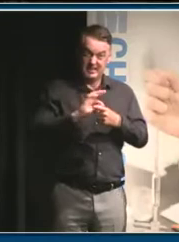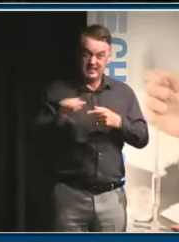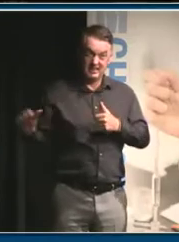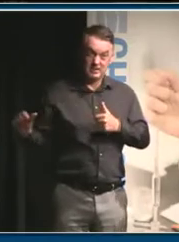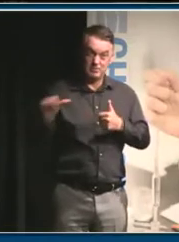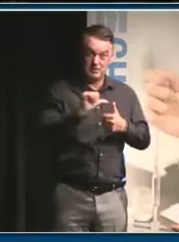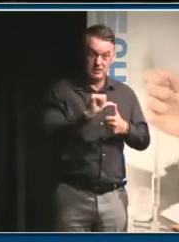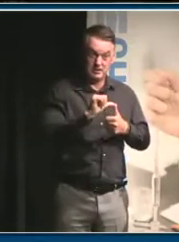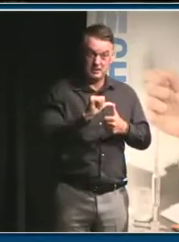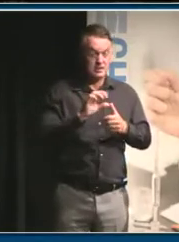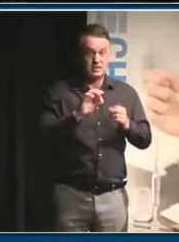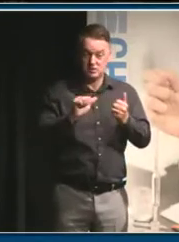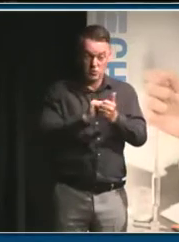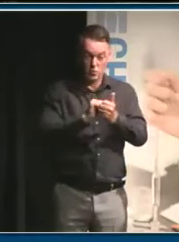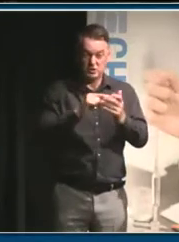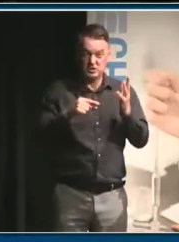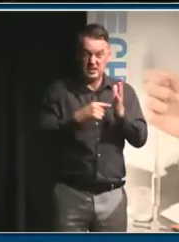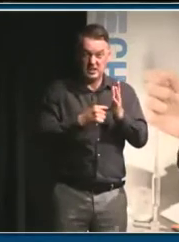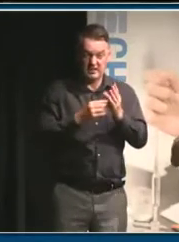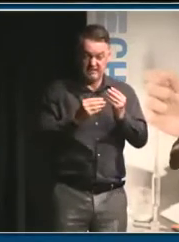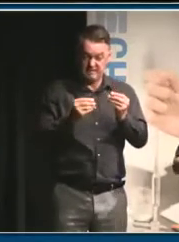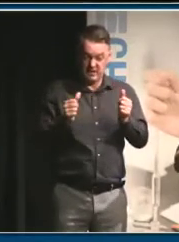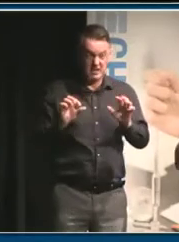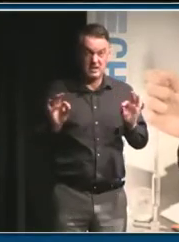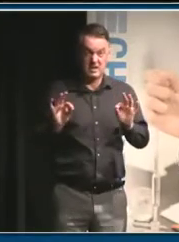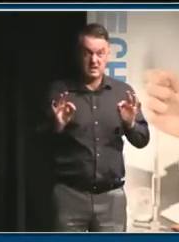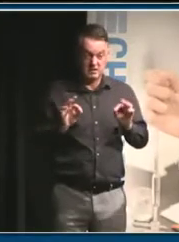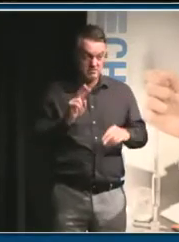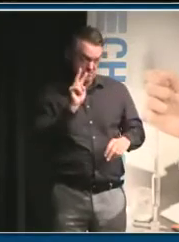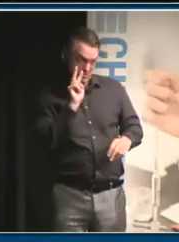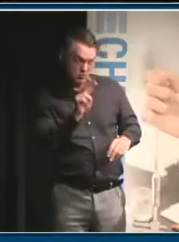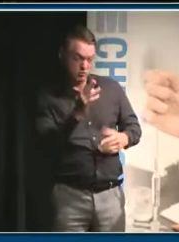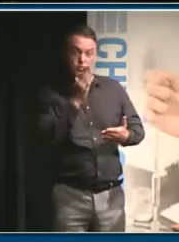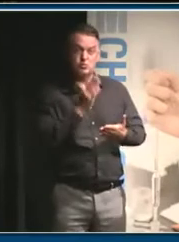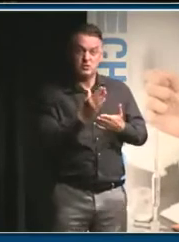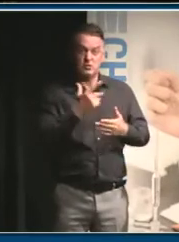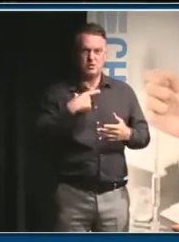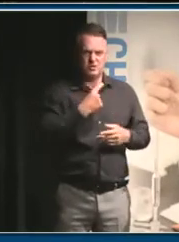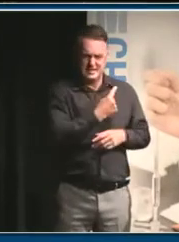It doesn't wash out, it doesn't fade and it looks real because each strand has its